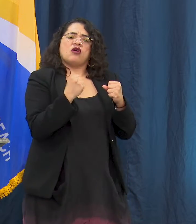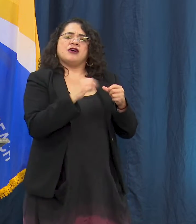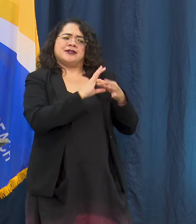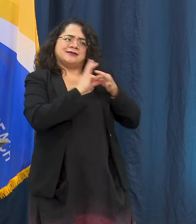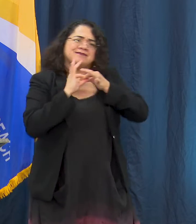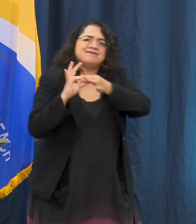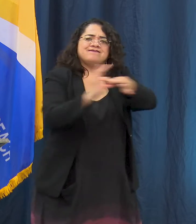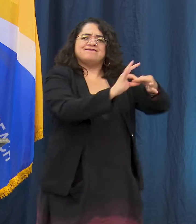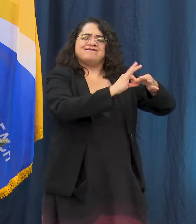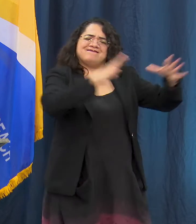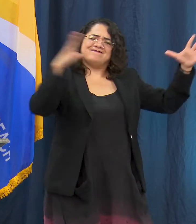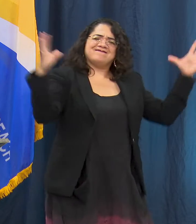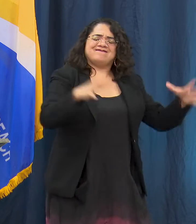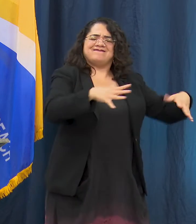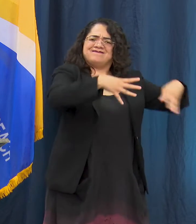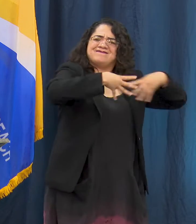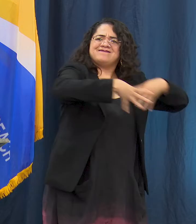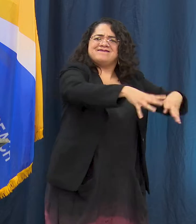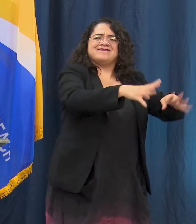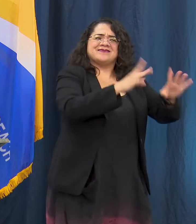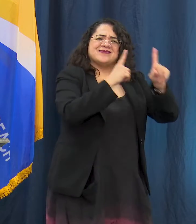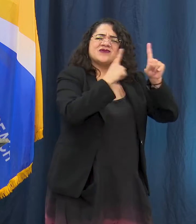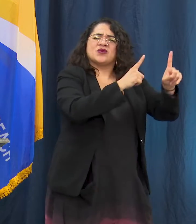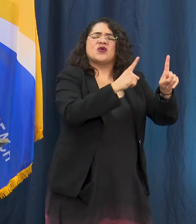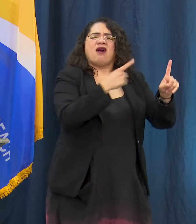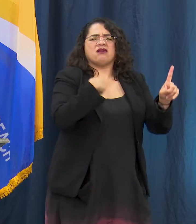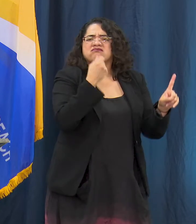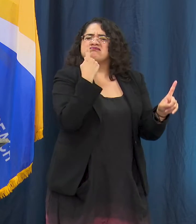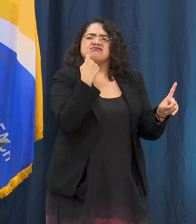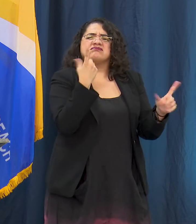very best. In this case, to protect yourself and protect the people around